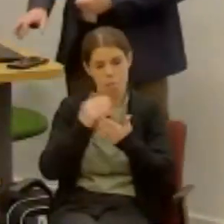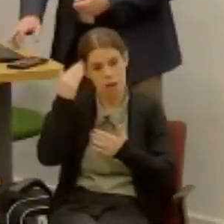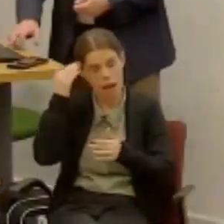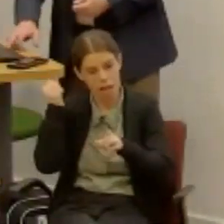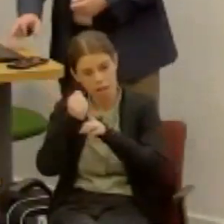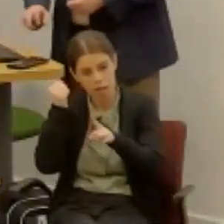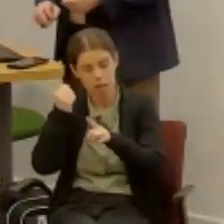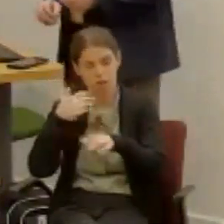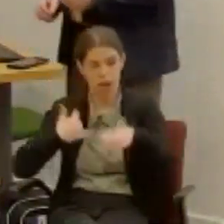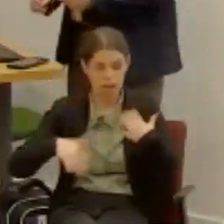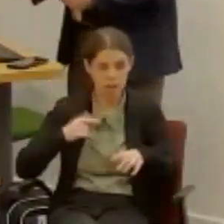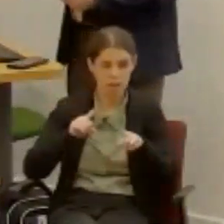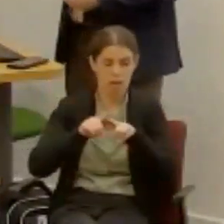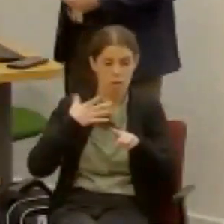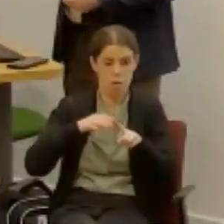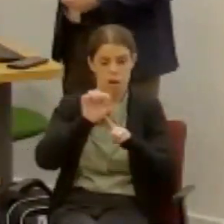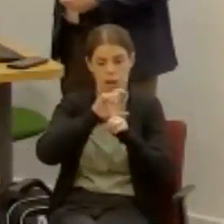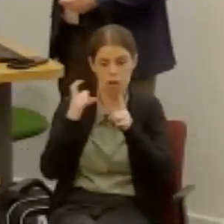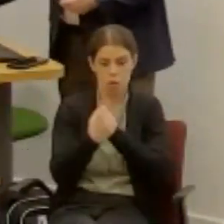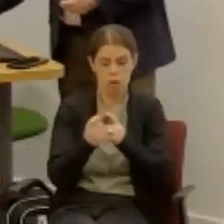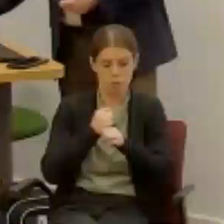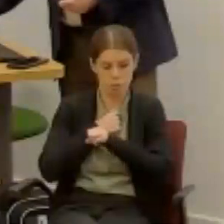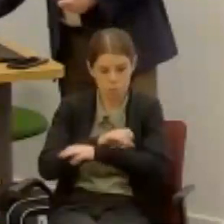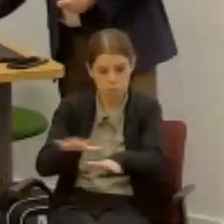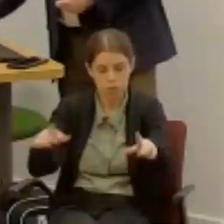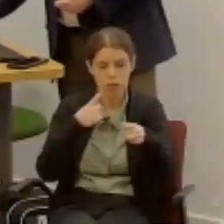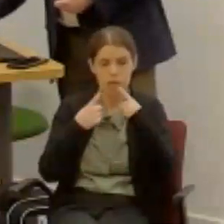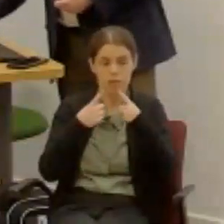And also, this is Katie Stewart again.